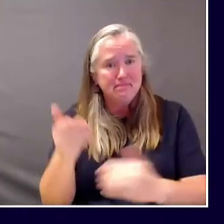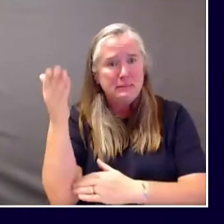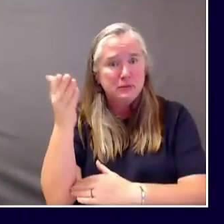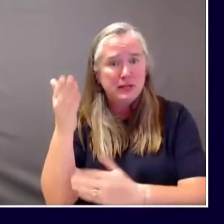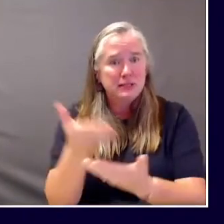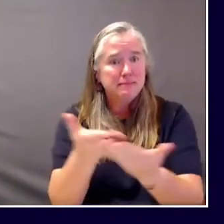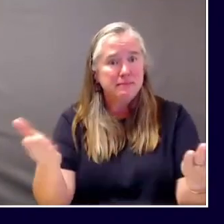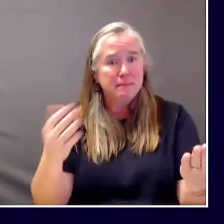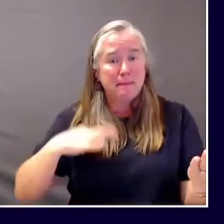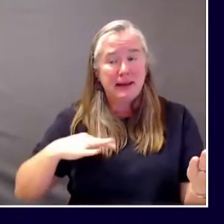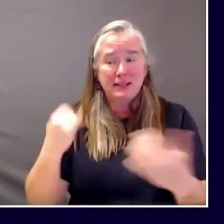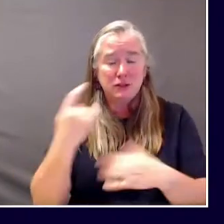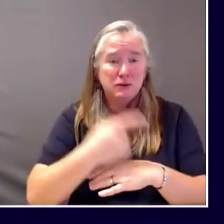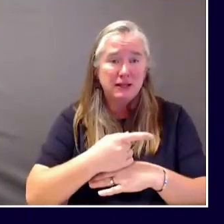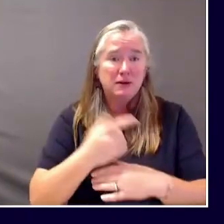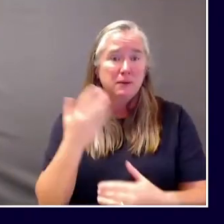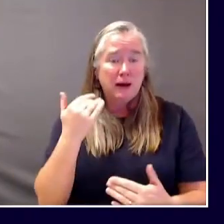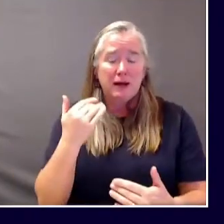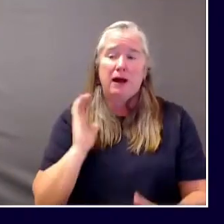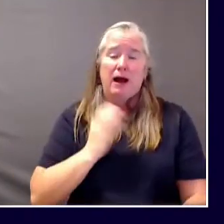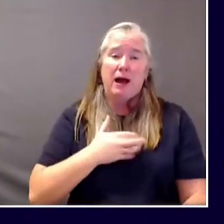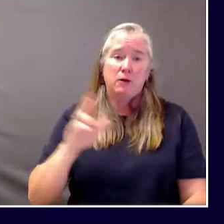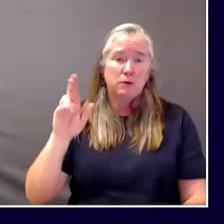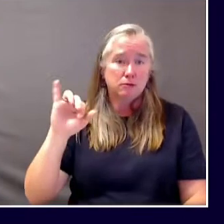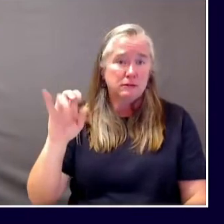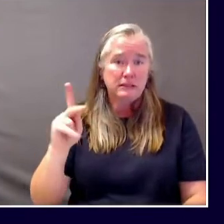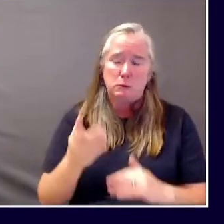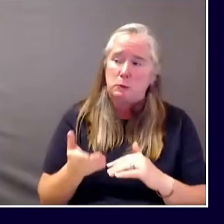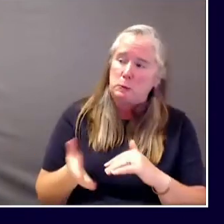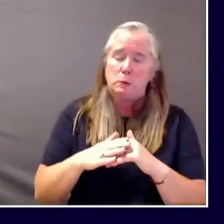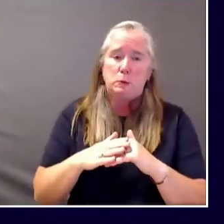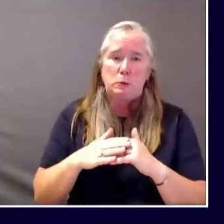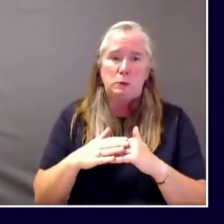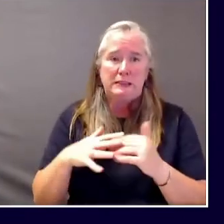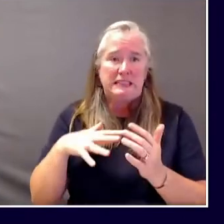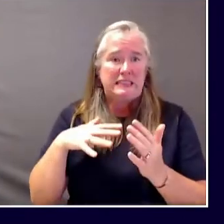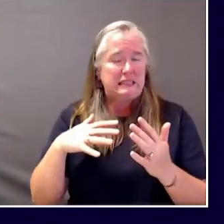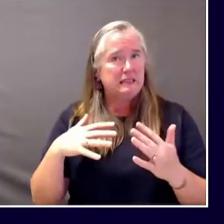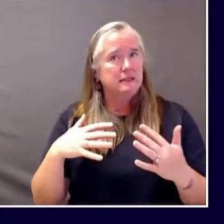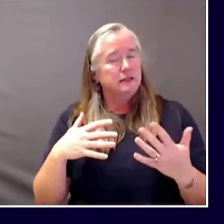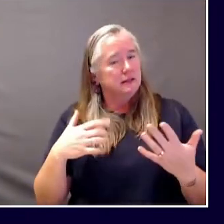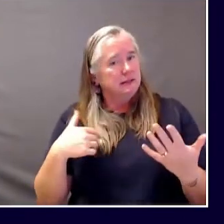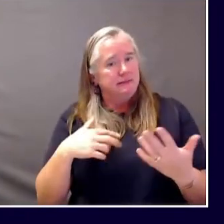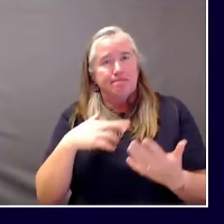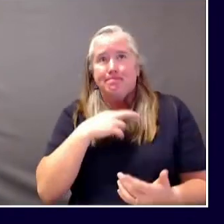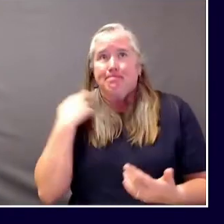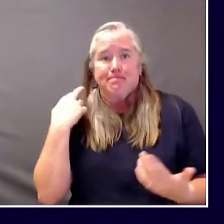is that the risk facing us is